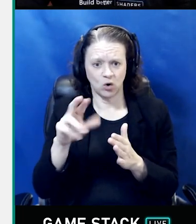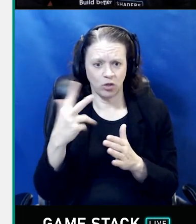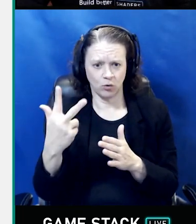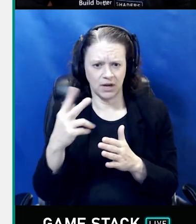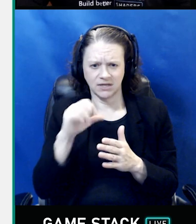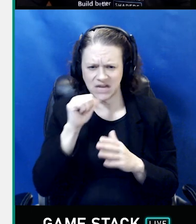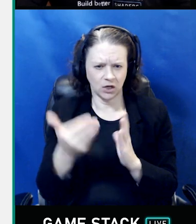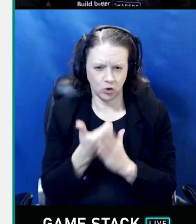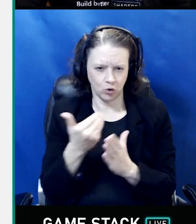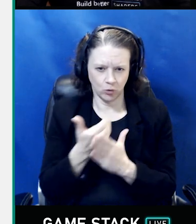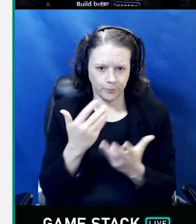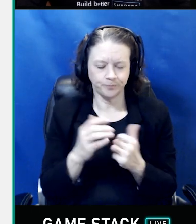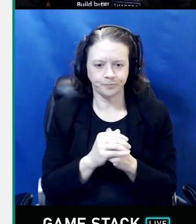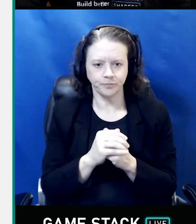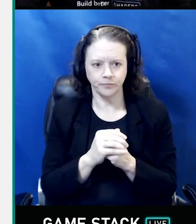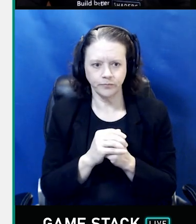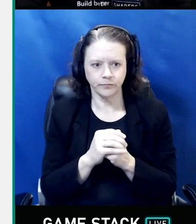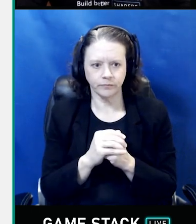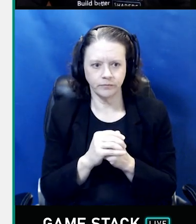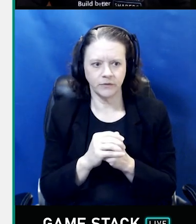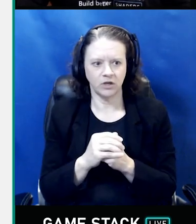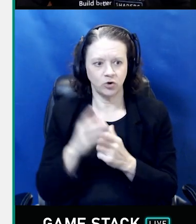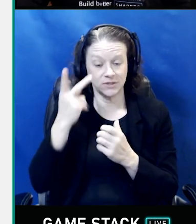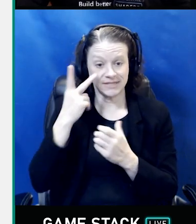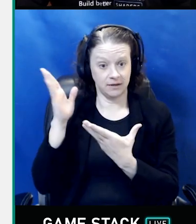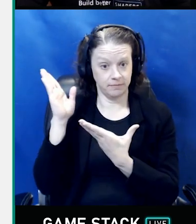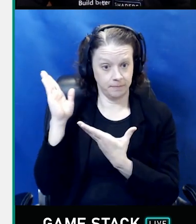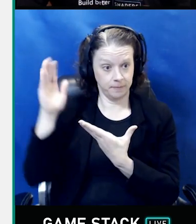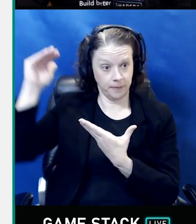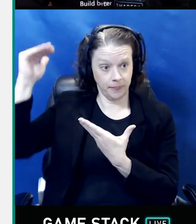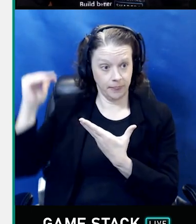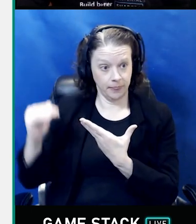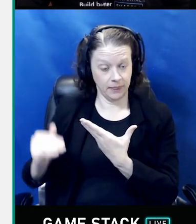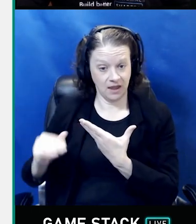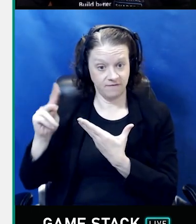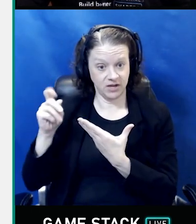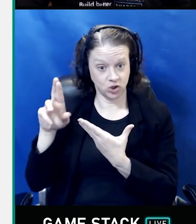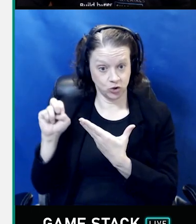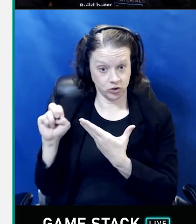derivatives, and compute shaders 8-bit packing and wave size, those are all have no prerequisites.